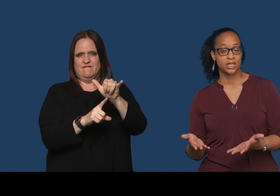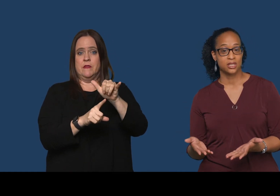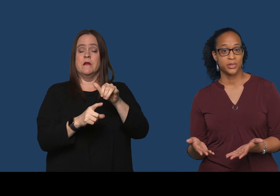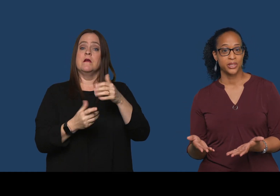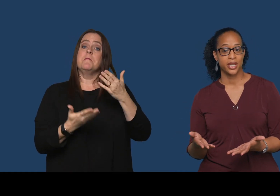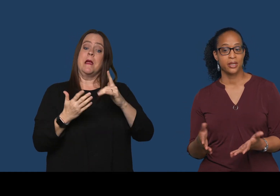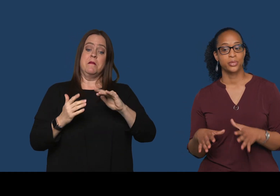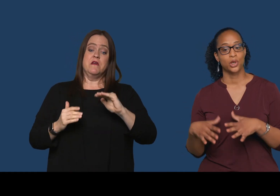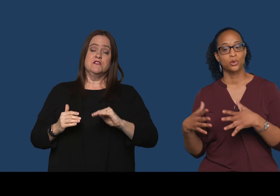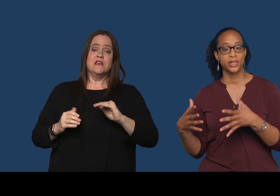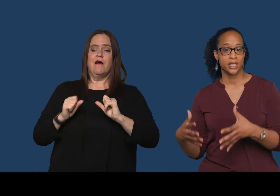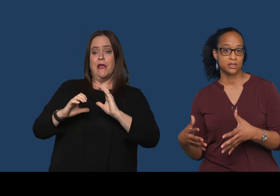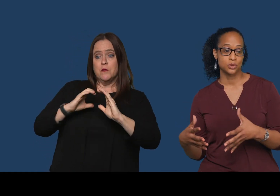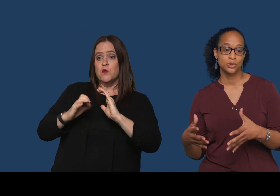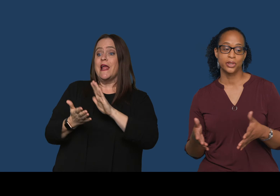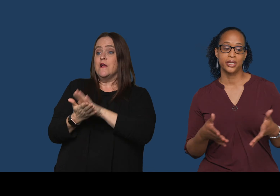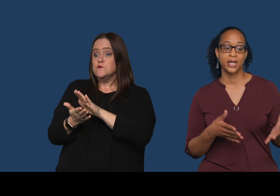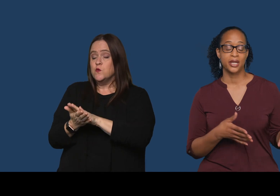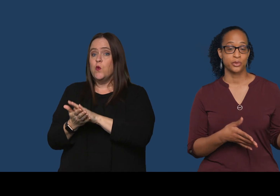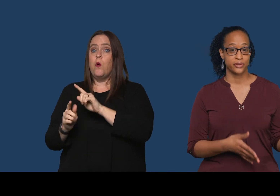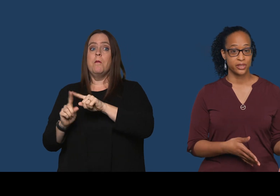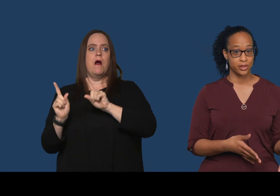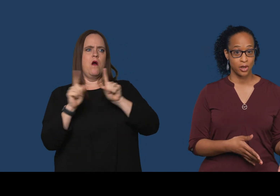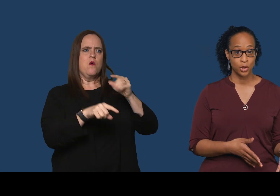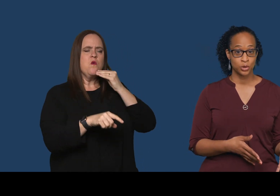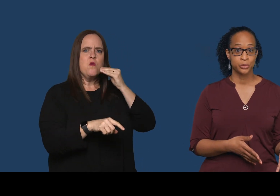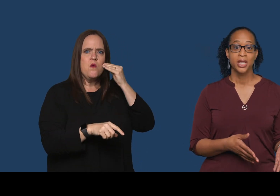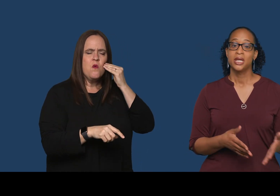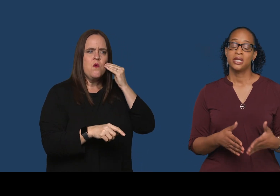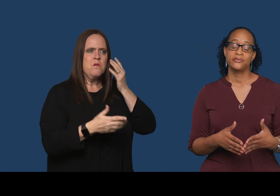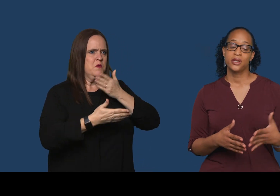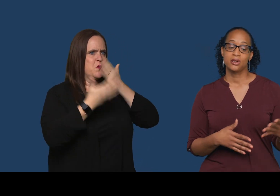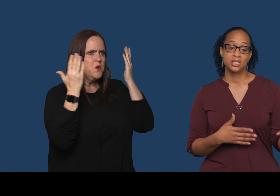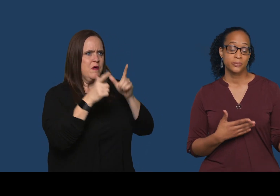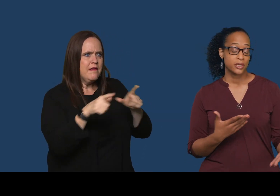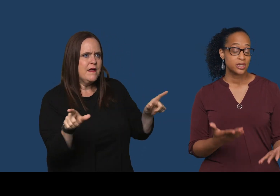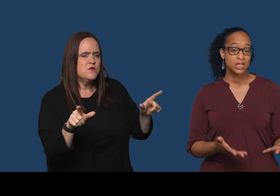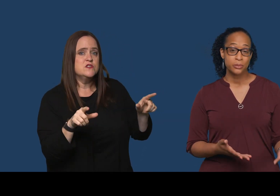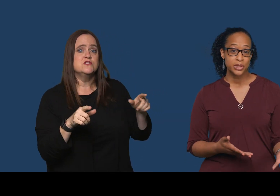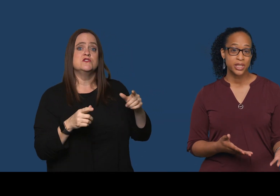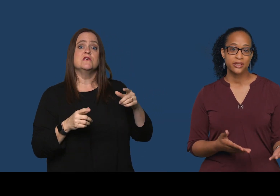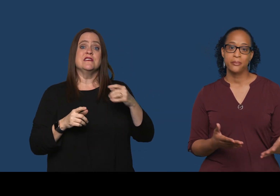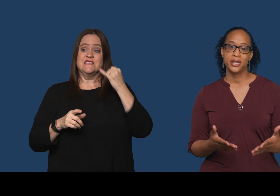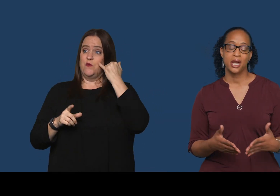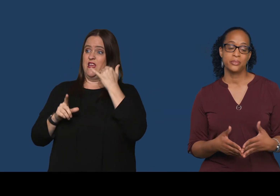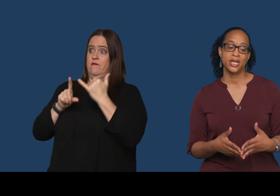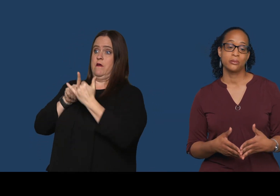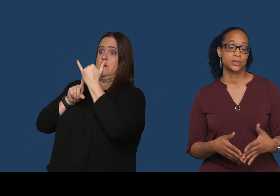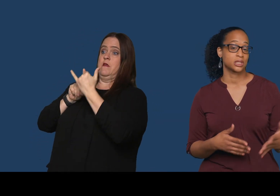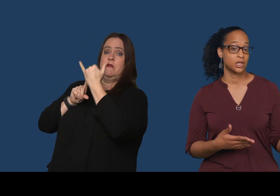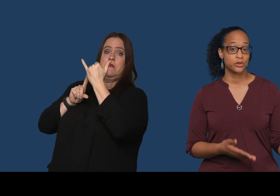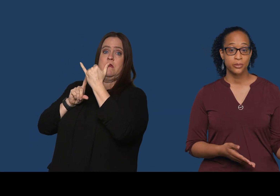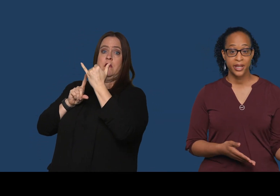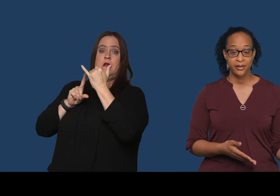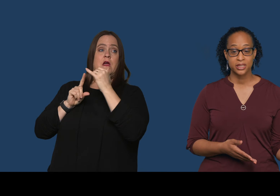to communicate but only at school and not within their home, if they are experiencing bullying they may not be able to tell their parents,